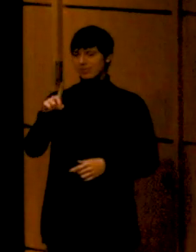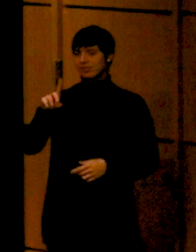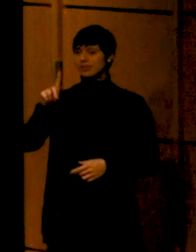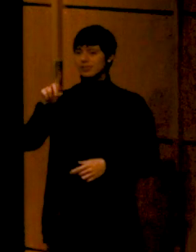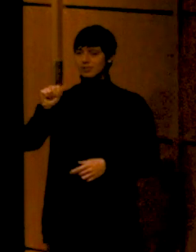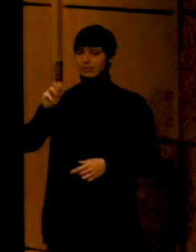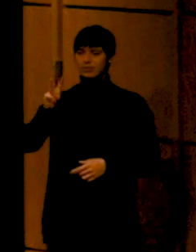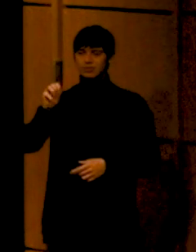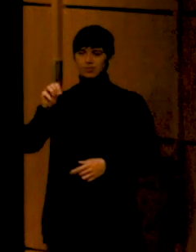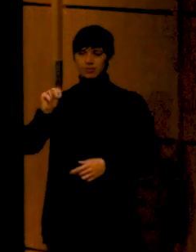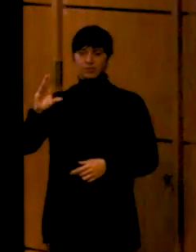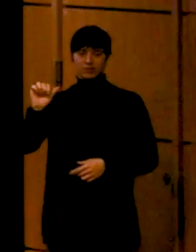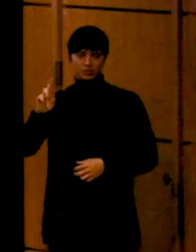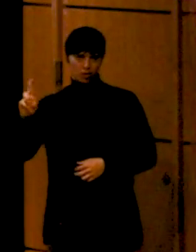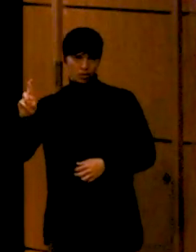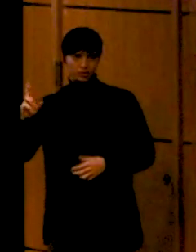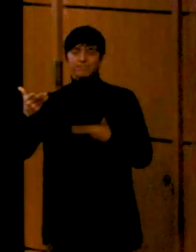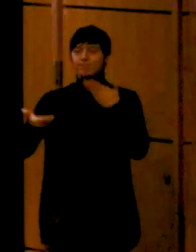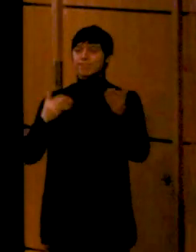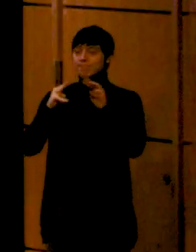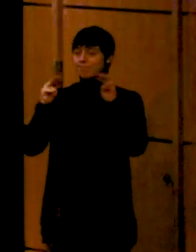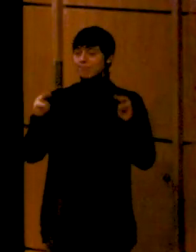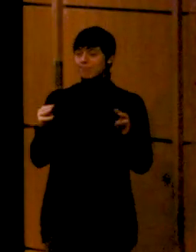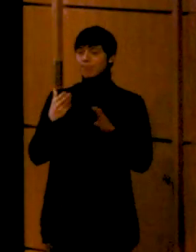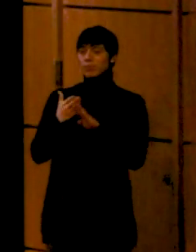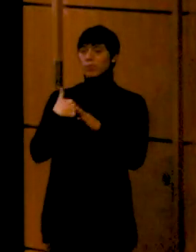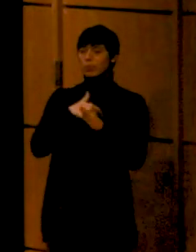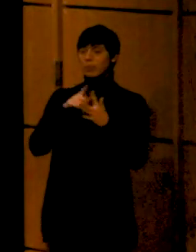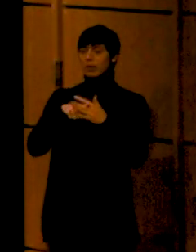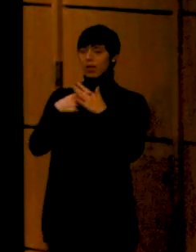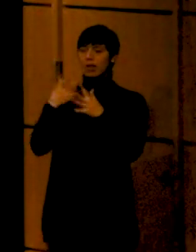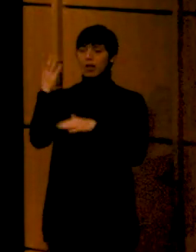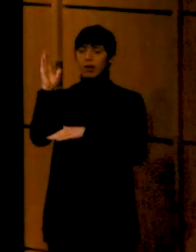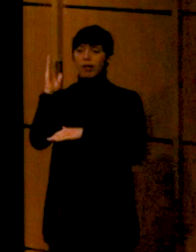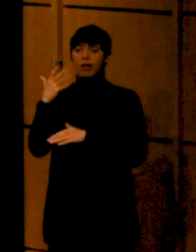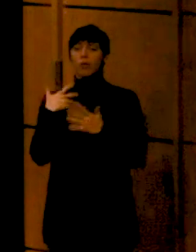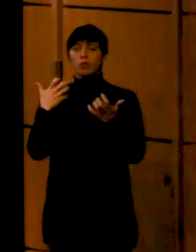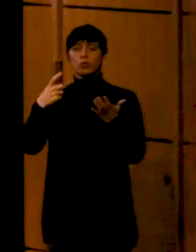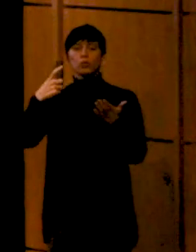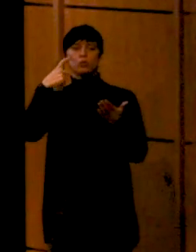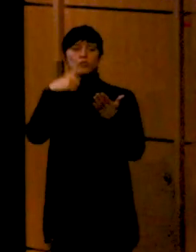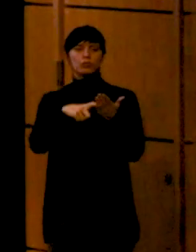And to begin I would like to recognize and honor the indigenous peoples of this region,